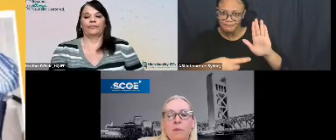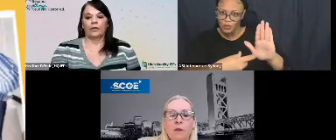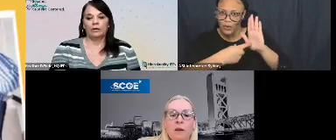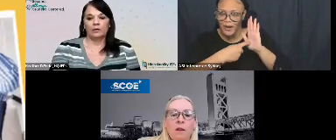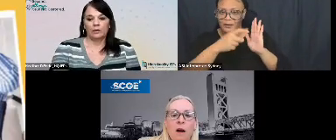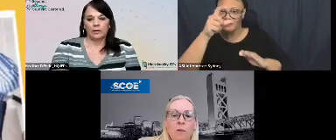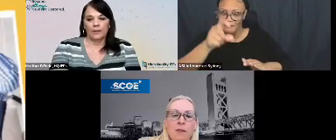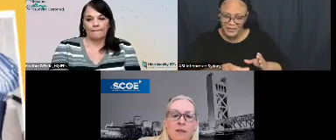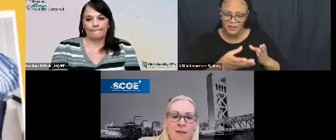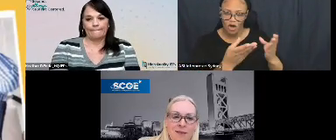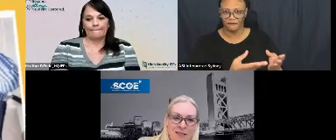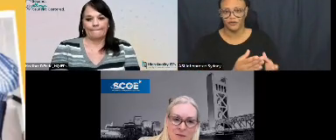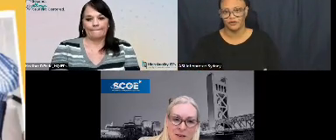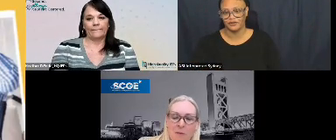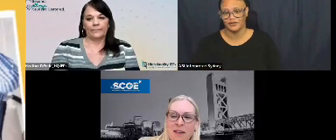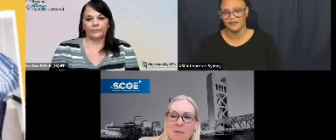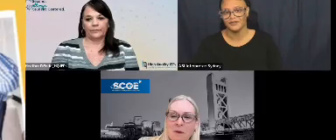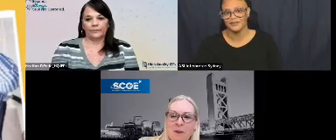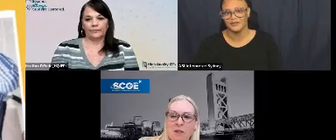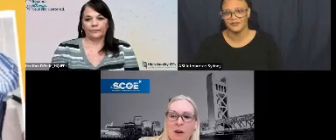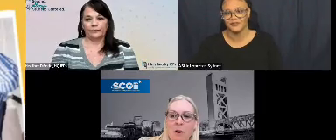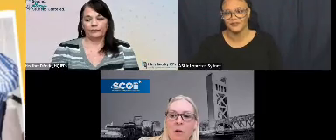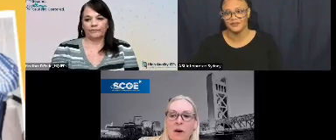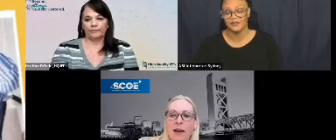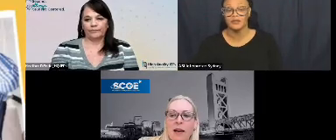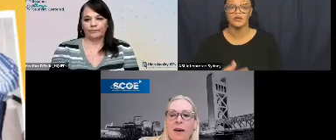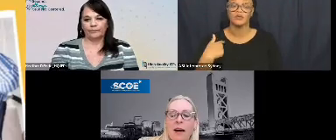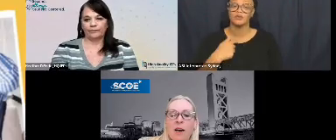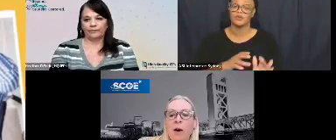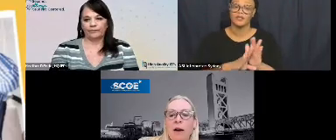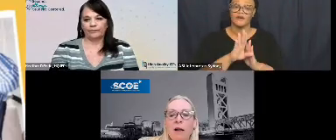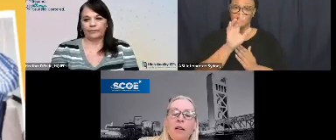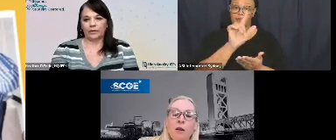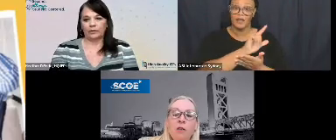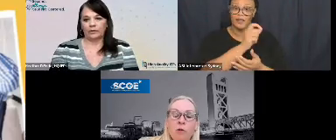um, the law was developed a number of years ago and I know, you know,